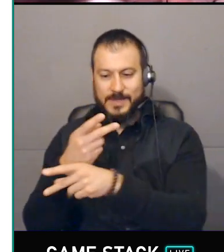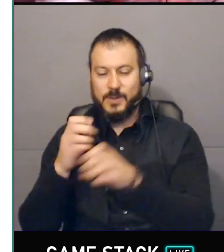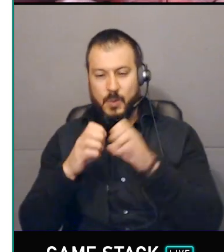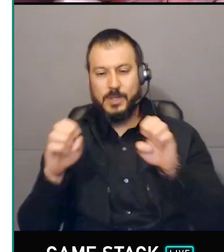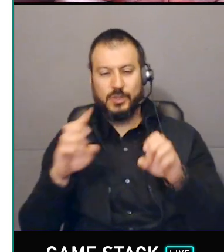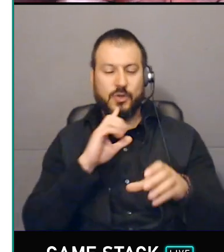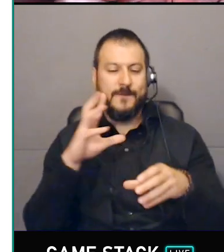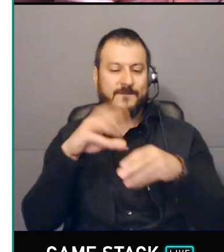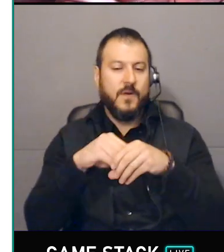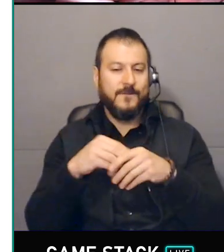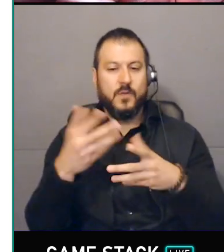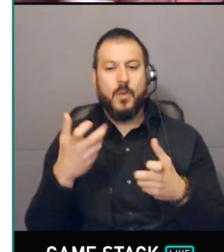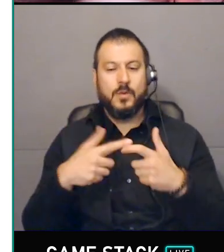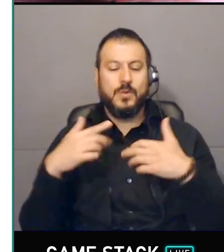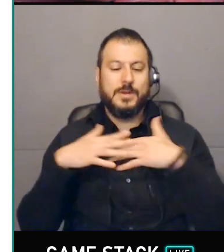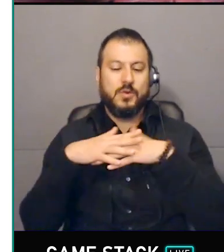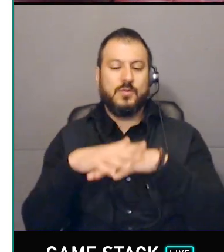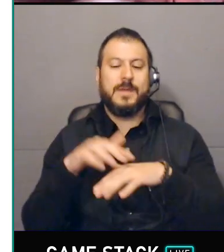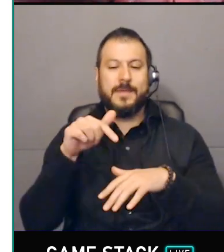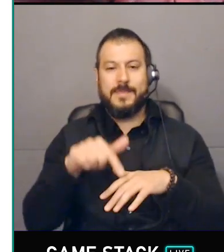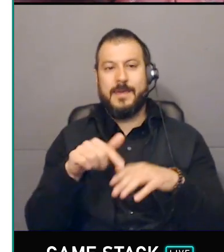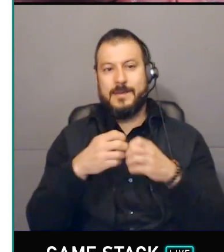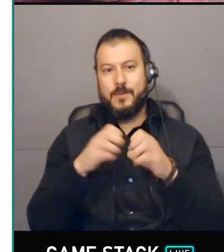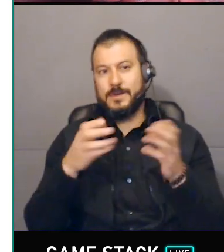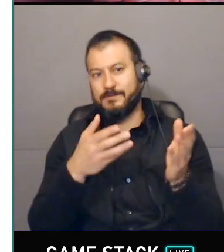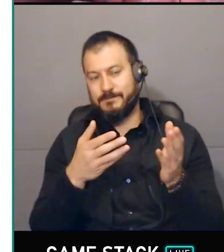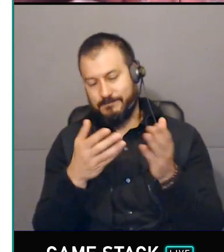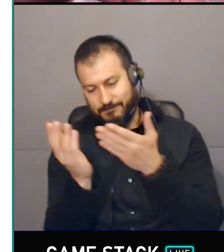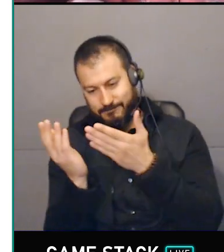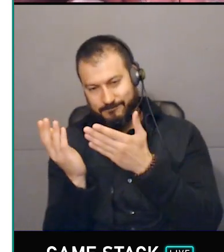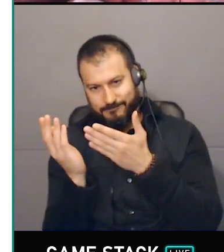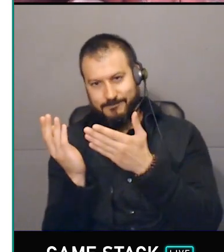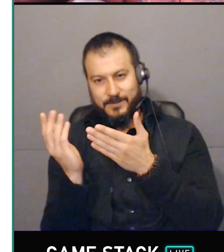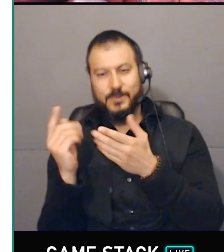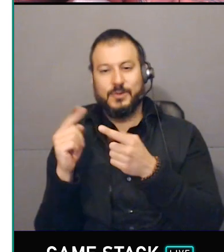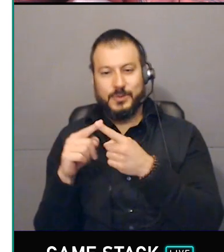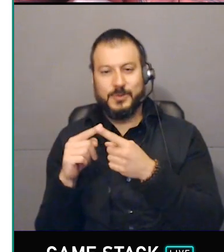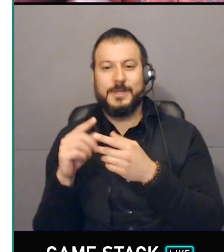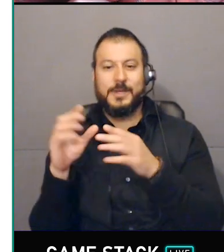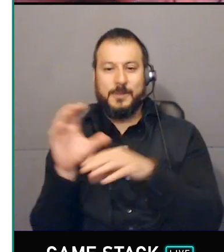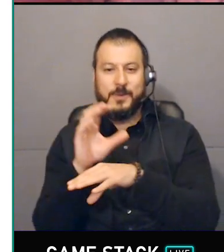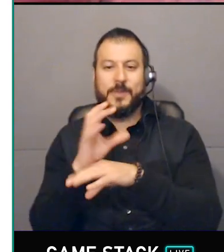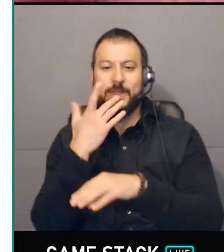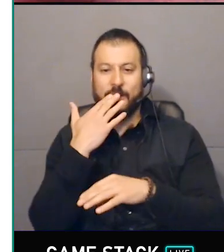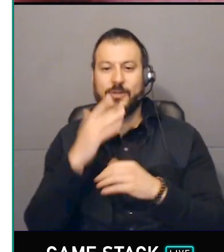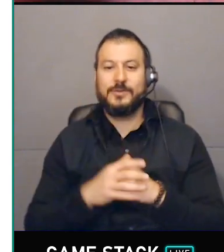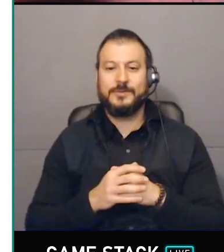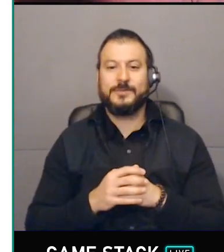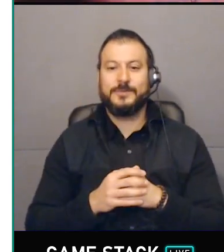and you want to integrate this equation here to compute the color at any given pixel.